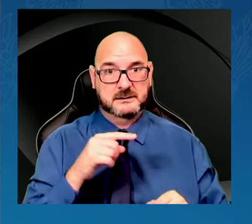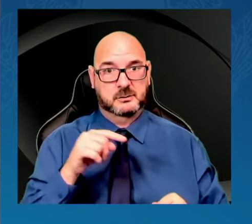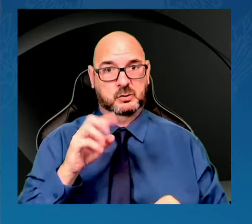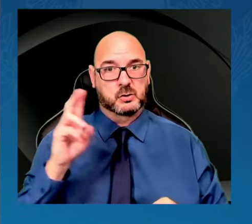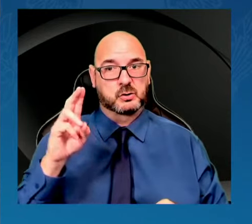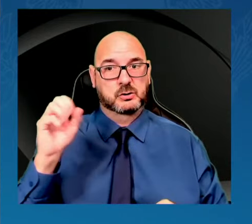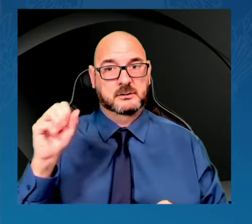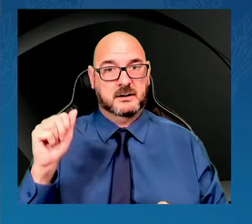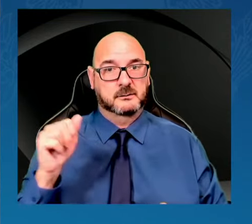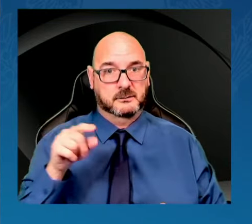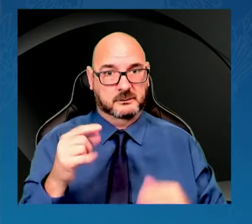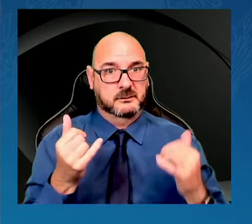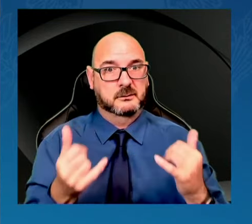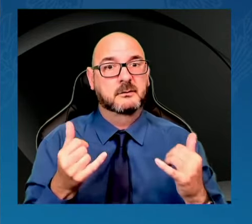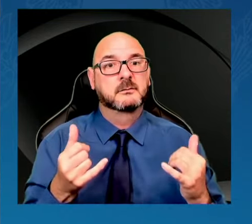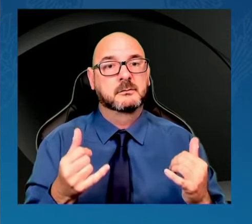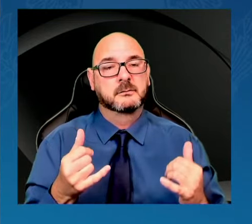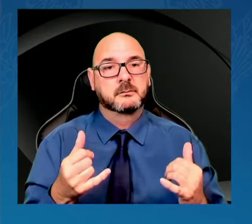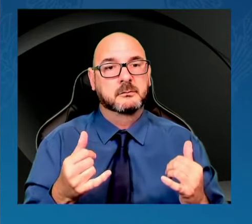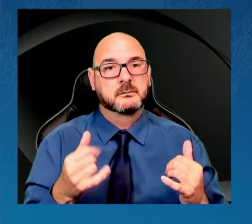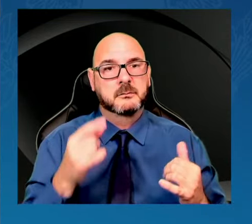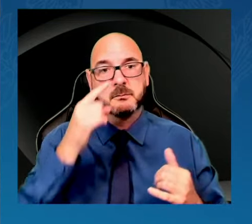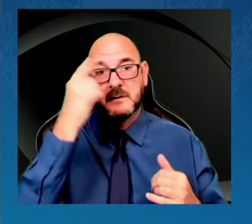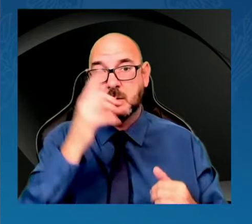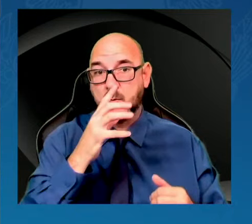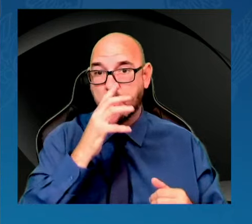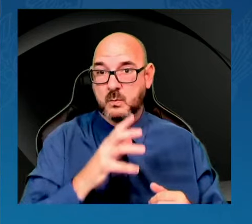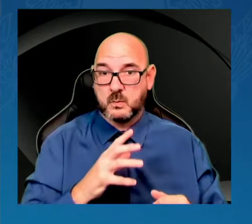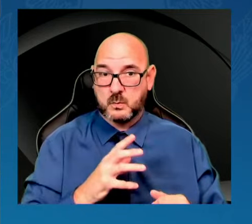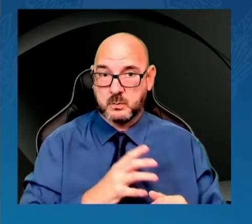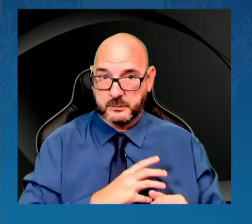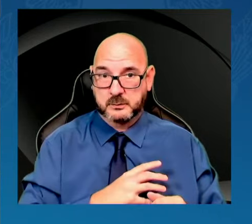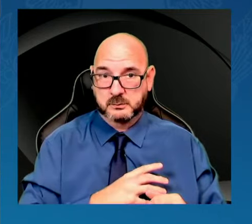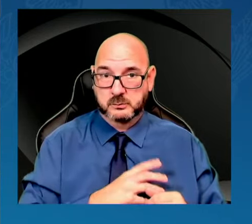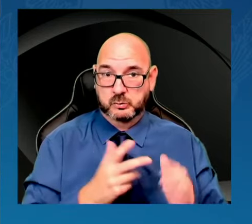Black women are three times more likely to die in connection with childbirth;